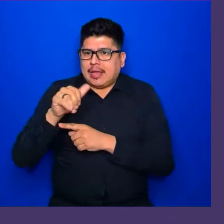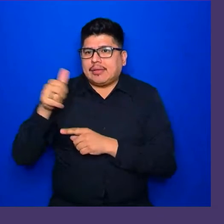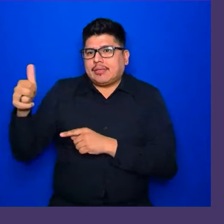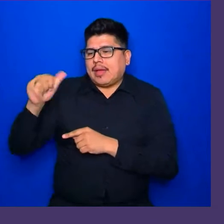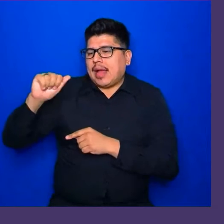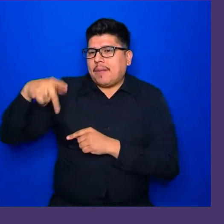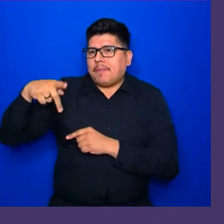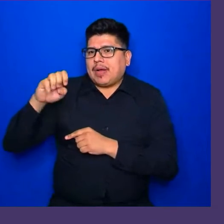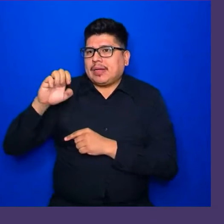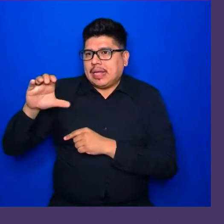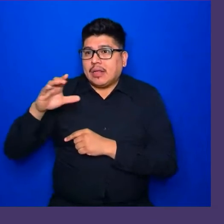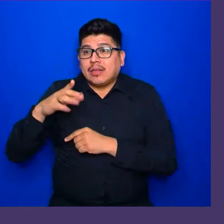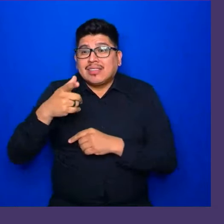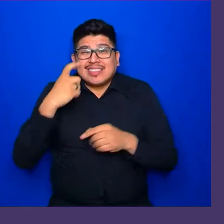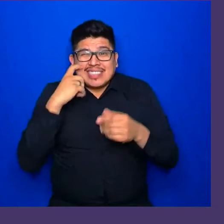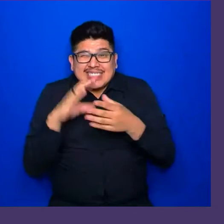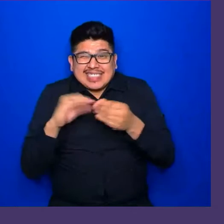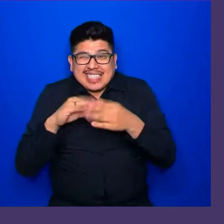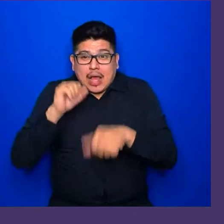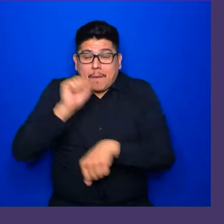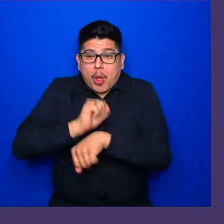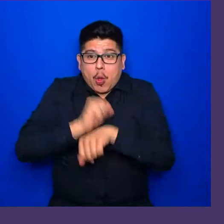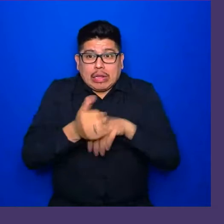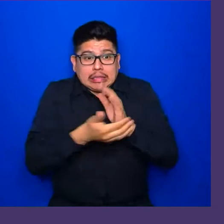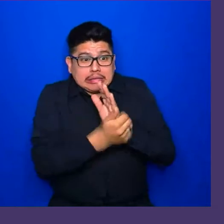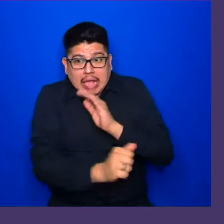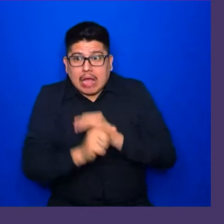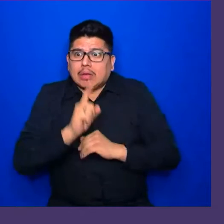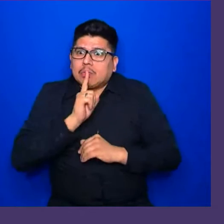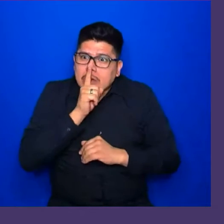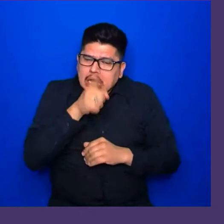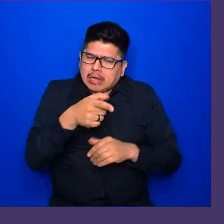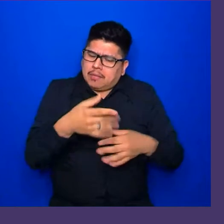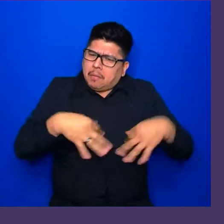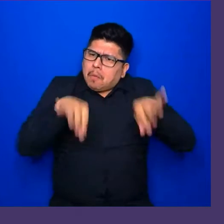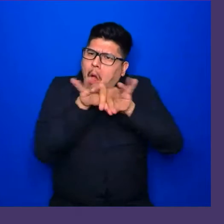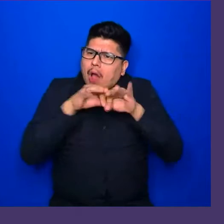and really the critical value that disabled talent brings to global economies.